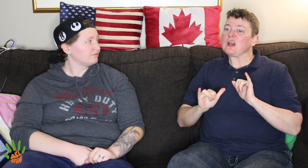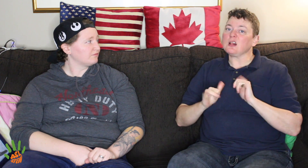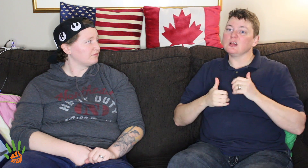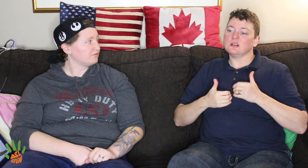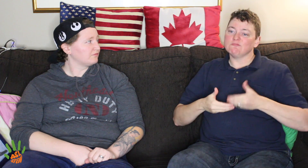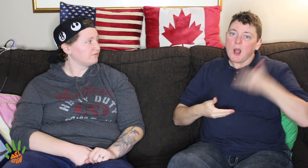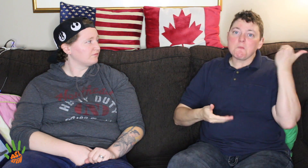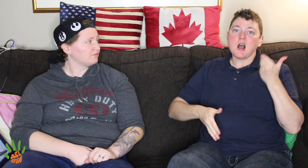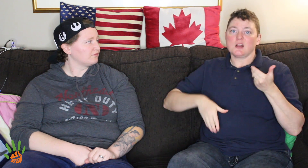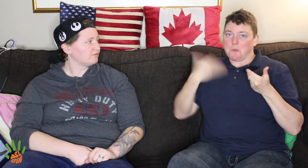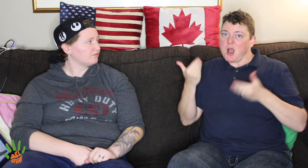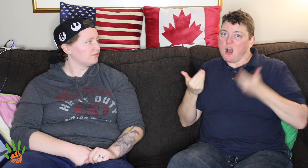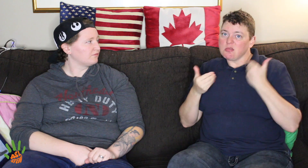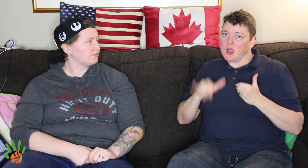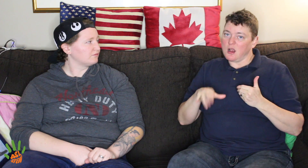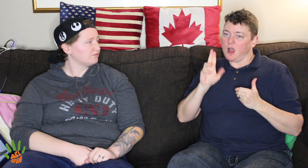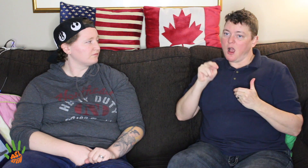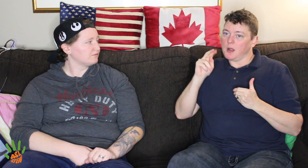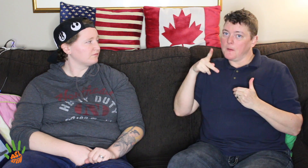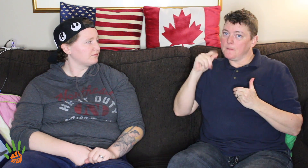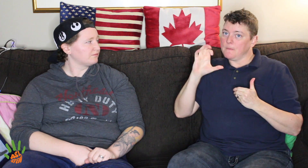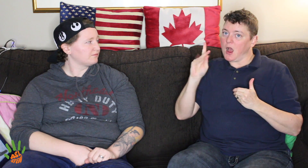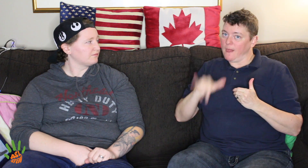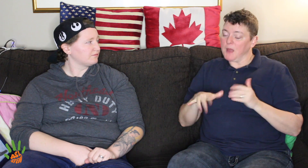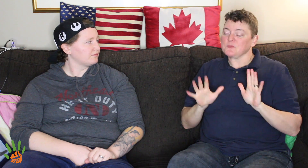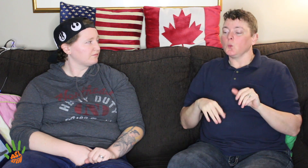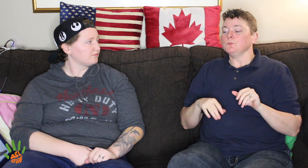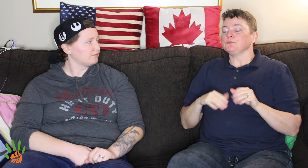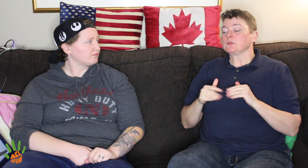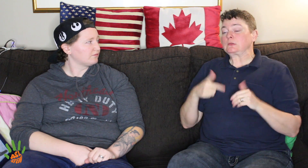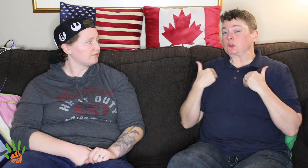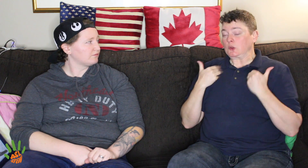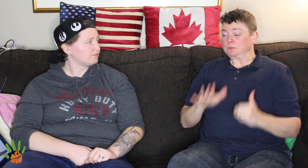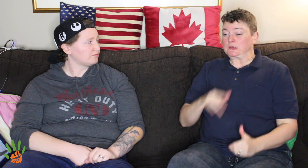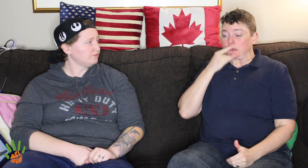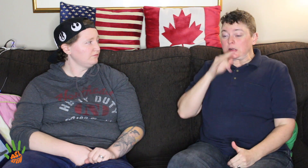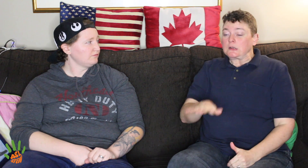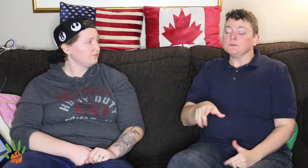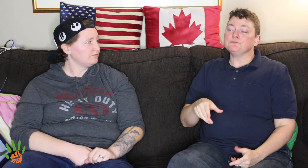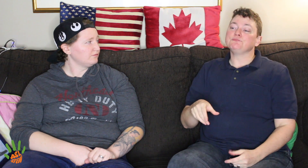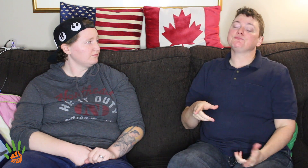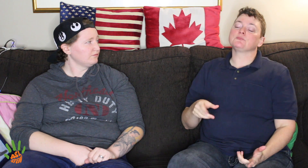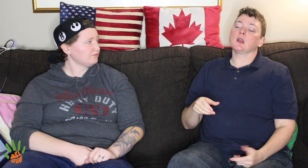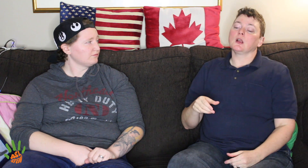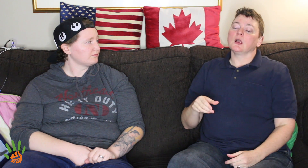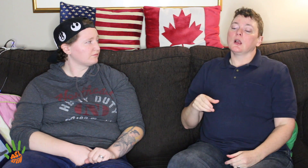and I really had to unpack that first. When I was younger, when I was a child,